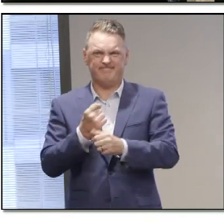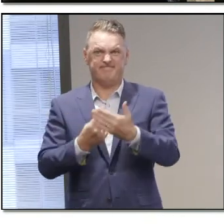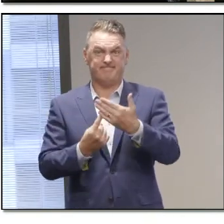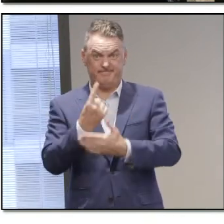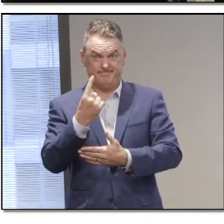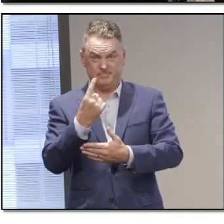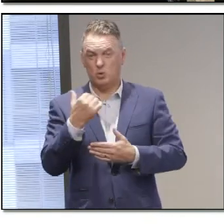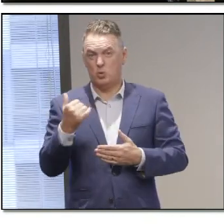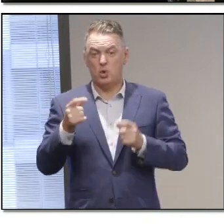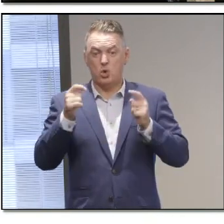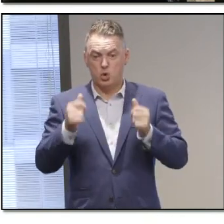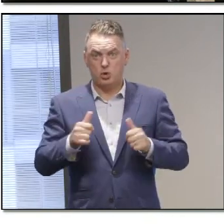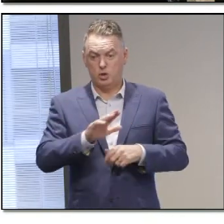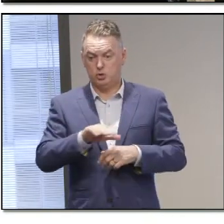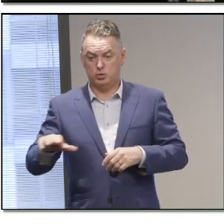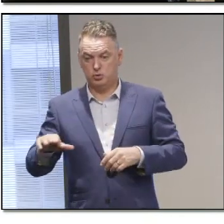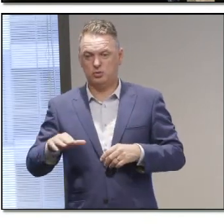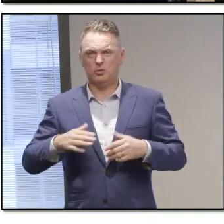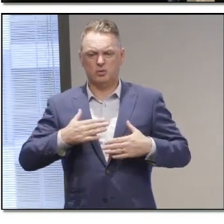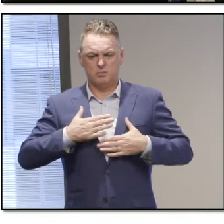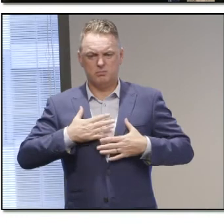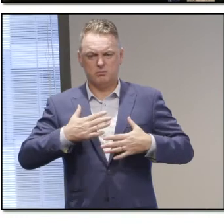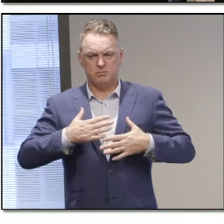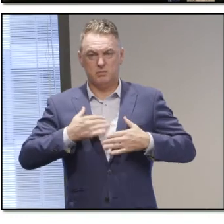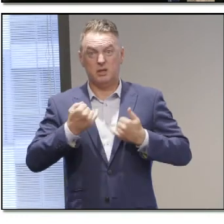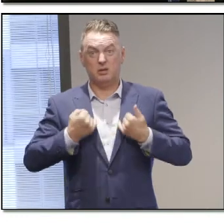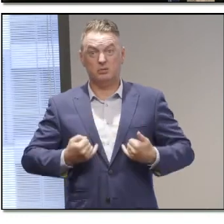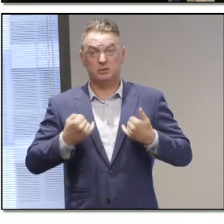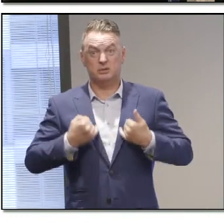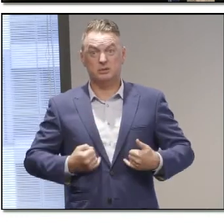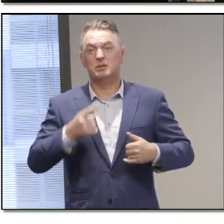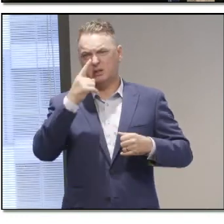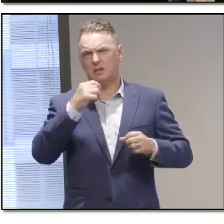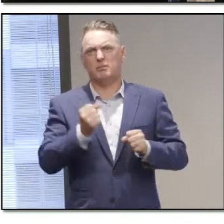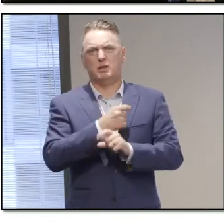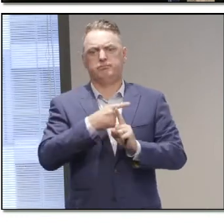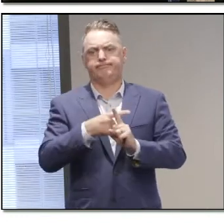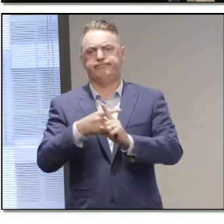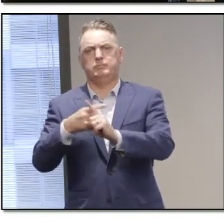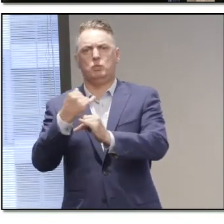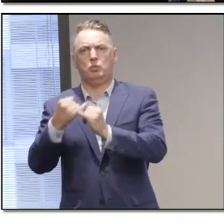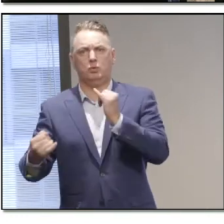of early childhood lower respiratory illnesses which magnify all of this, so it's complex.